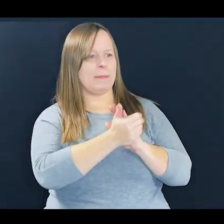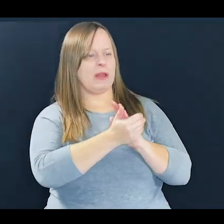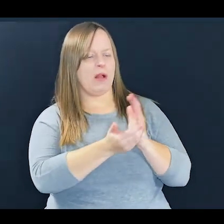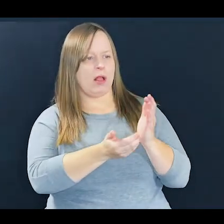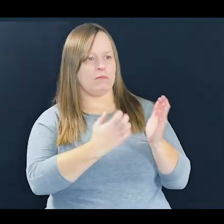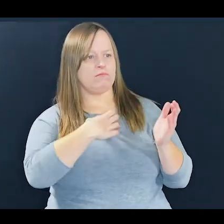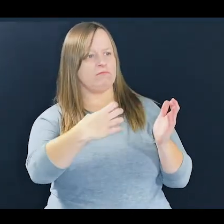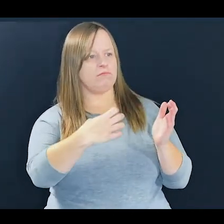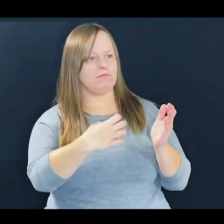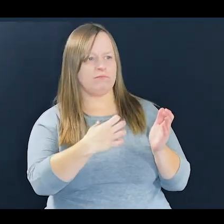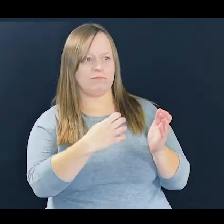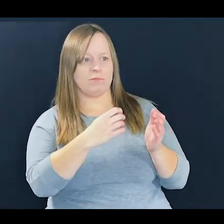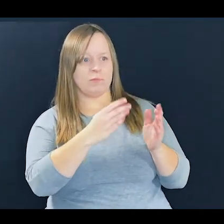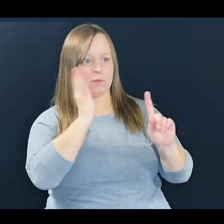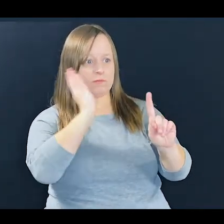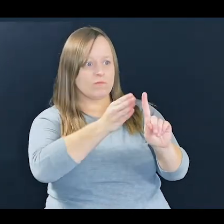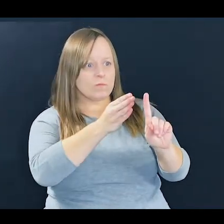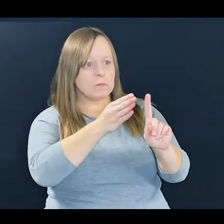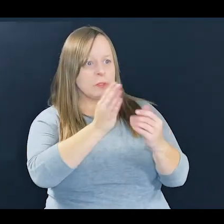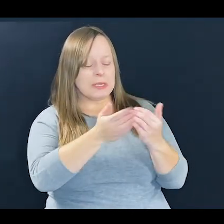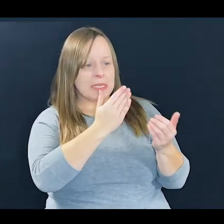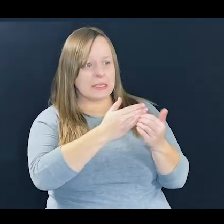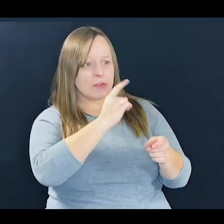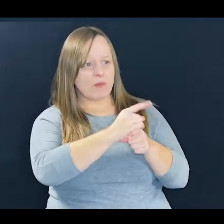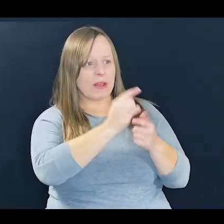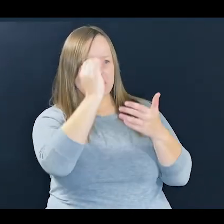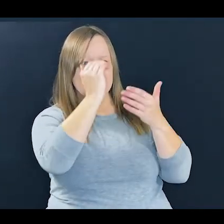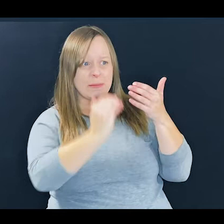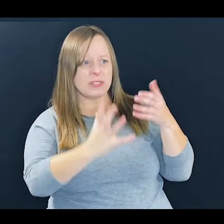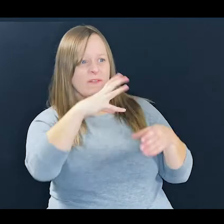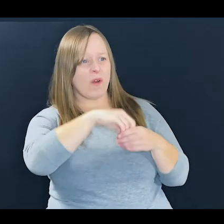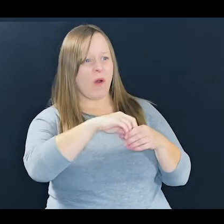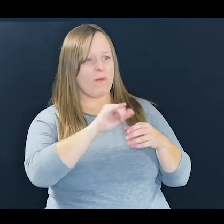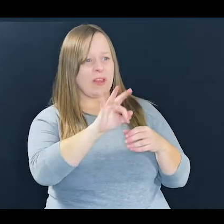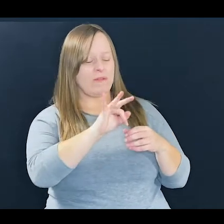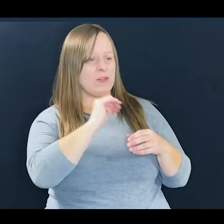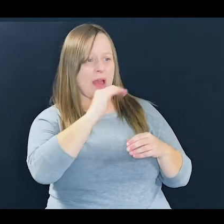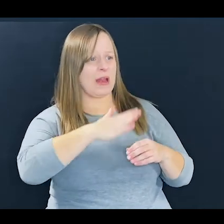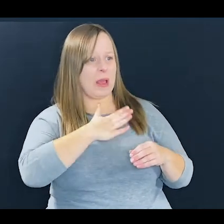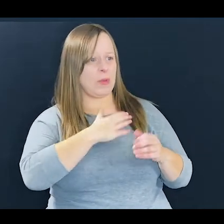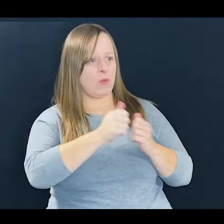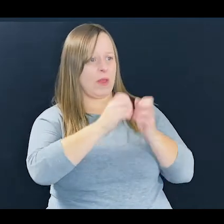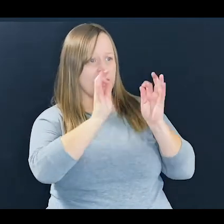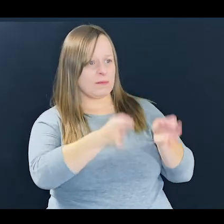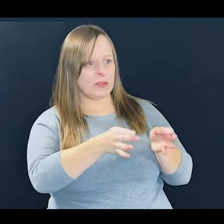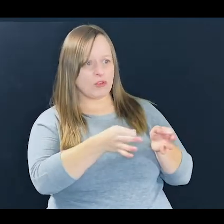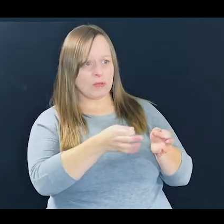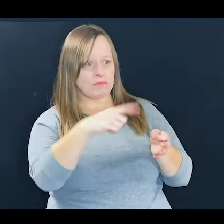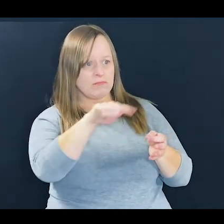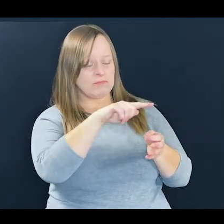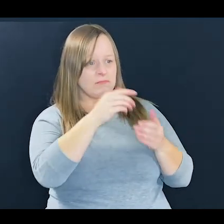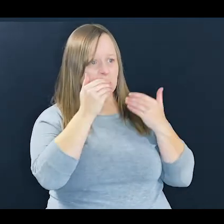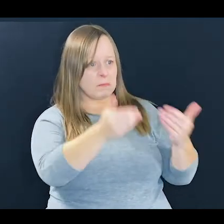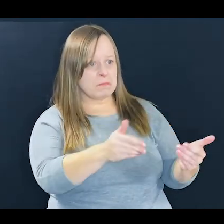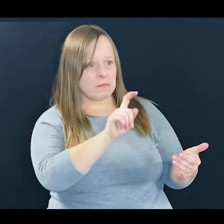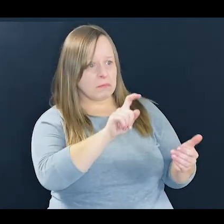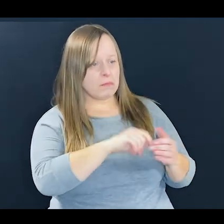It sounds like it should be pretty straightforward, but are there multiple steps that need to happen for this appeal process to go forward?